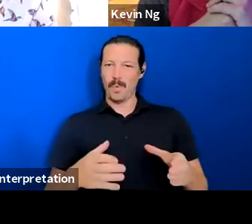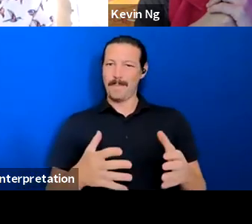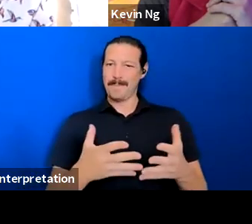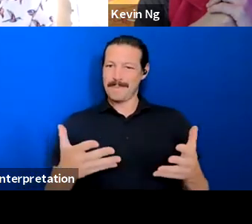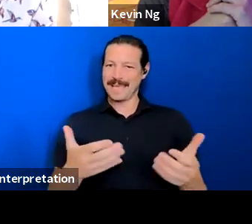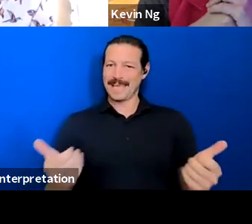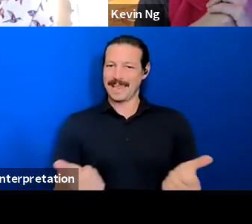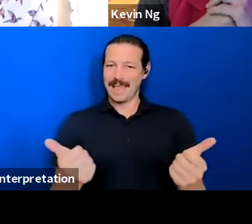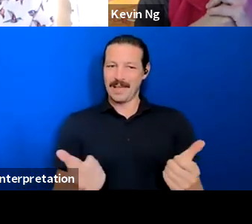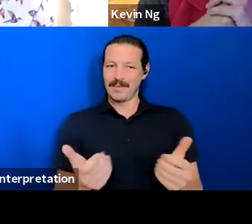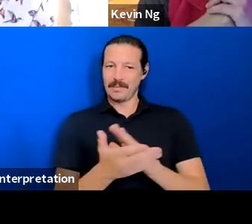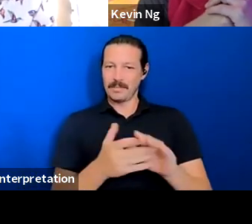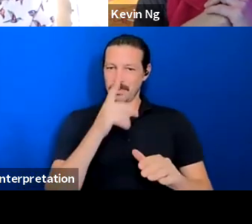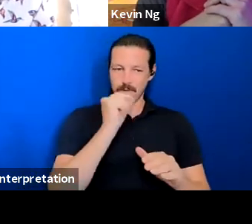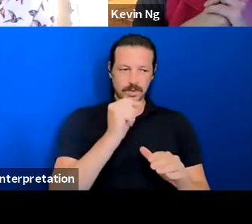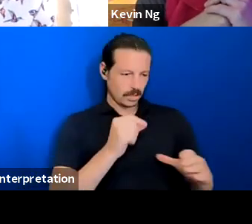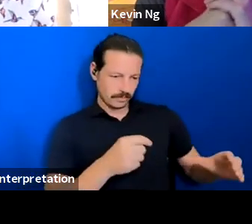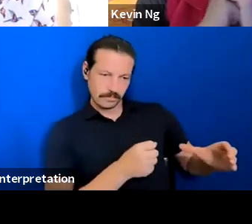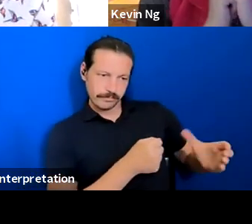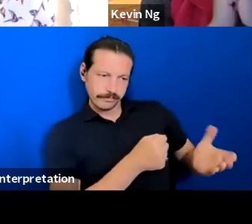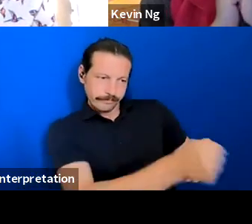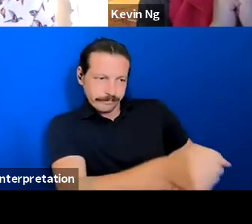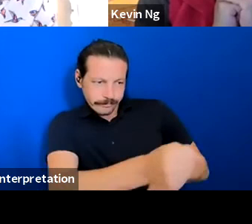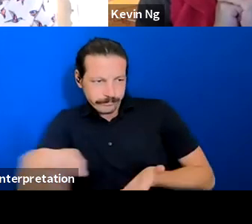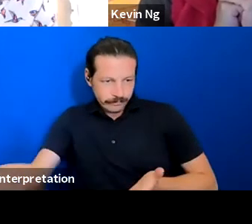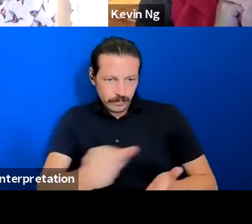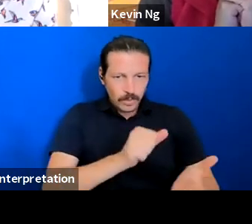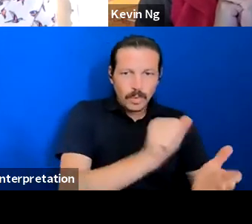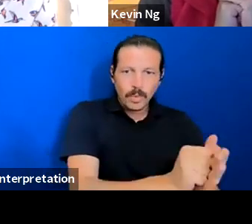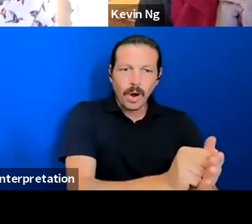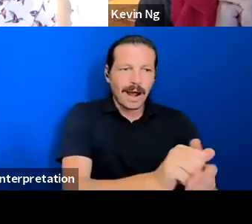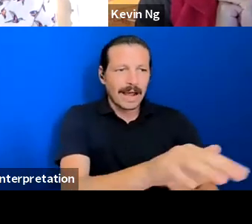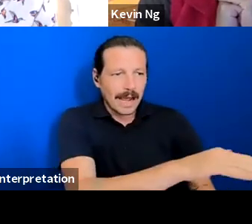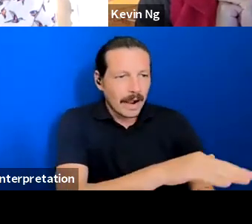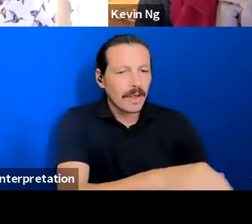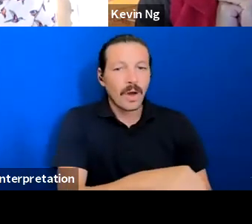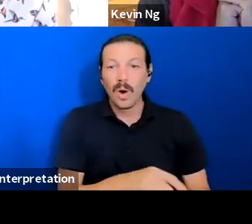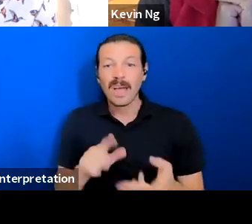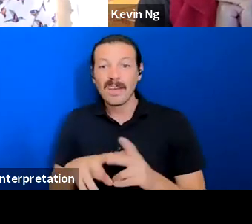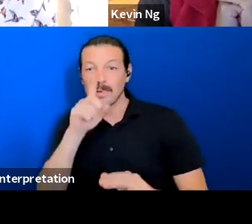or capacity for people who are too busy to assess in a particular closing date. For every peer we